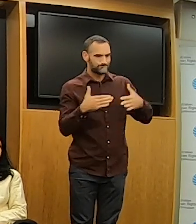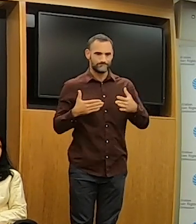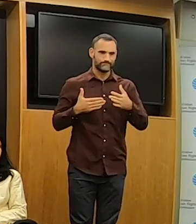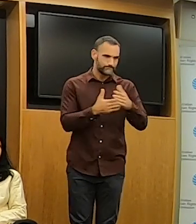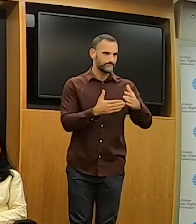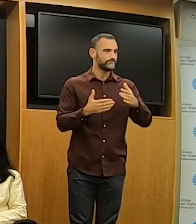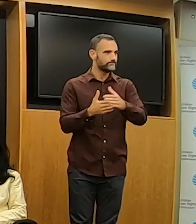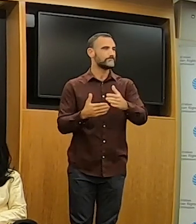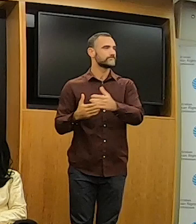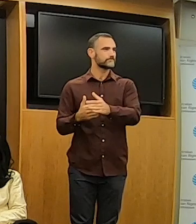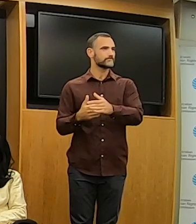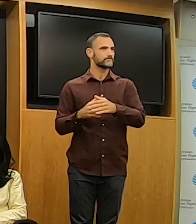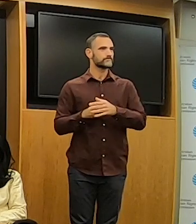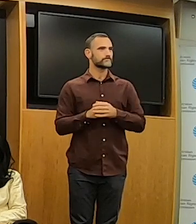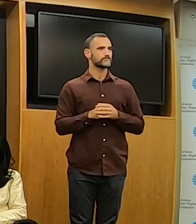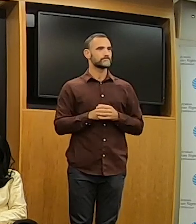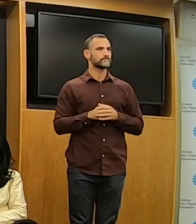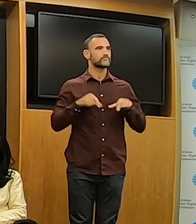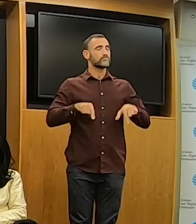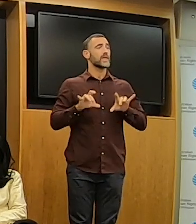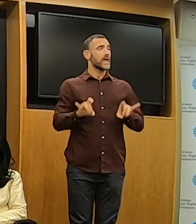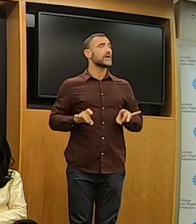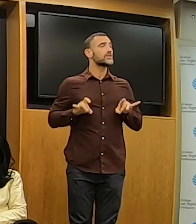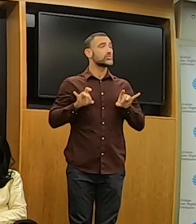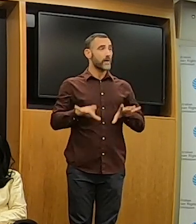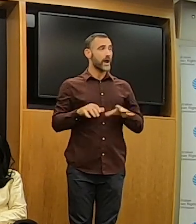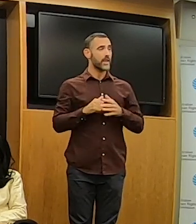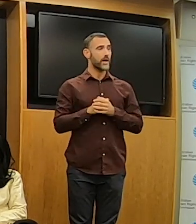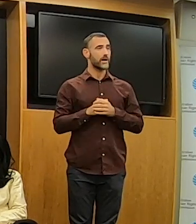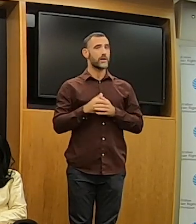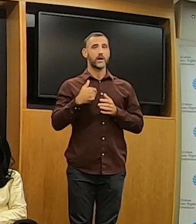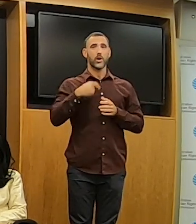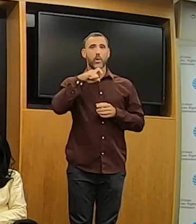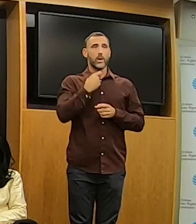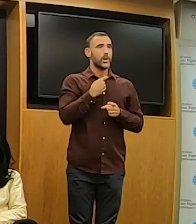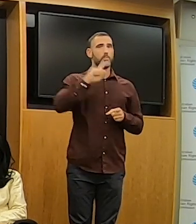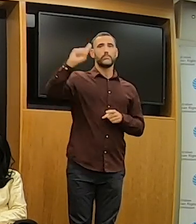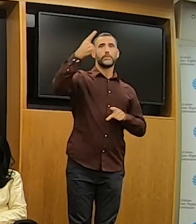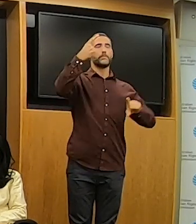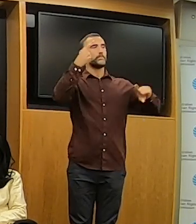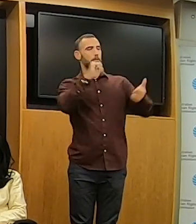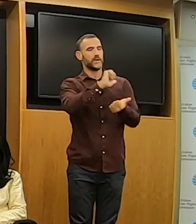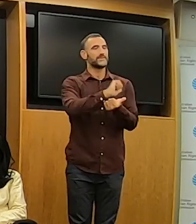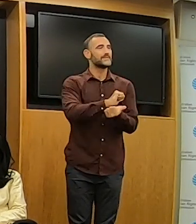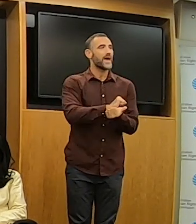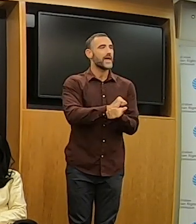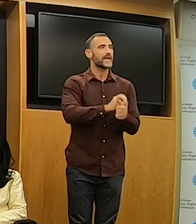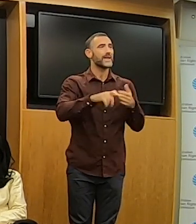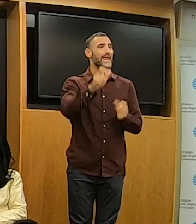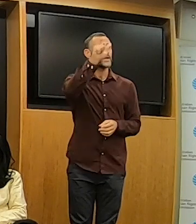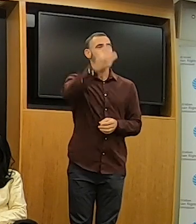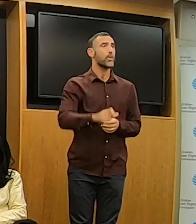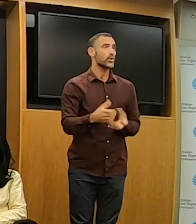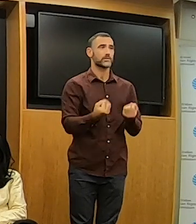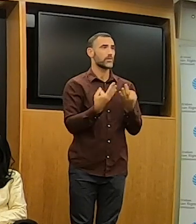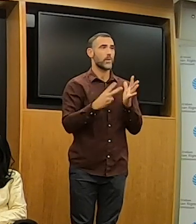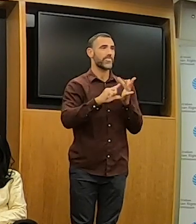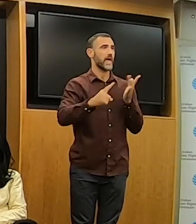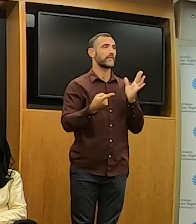In Australia, we detain anyone who arrives on our shores without a visa, even asylum seekers.